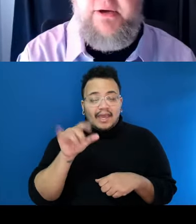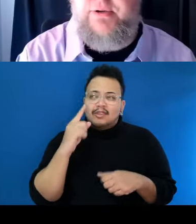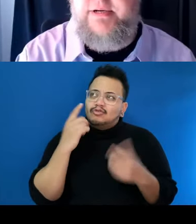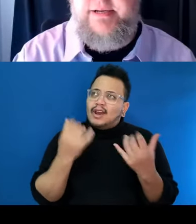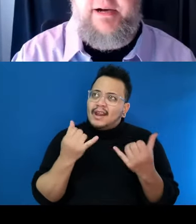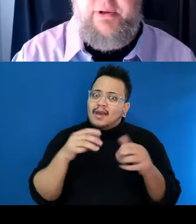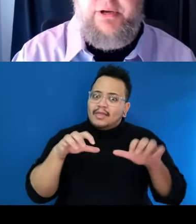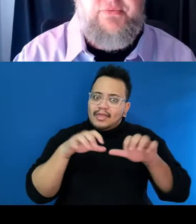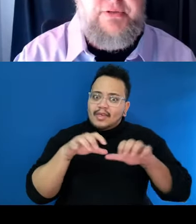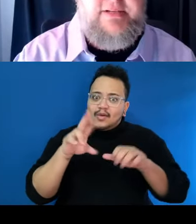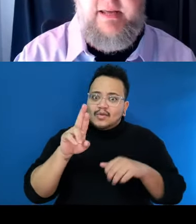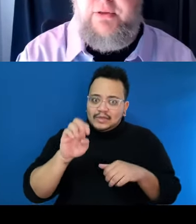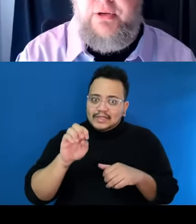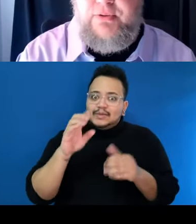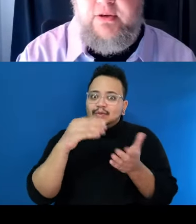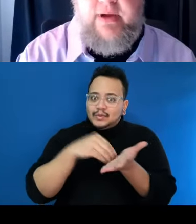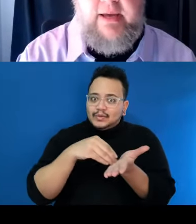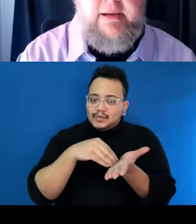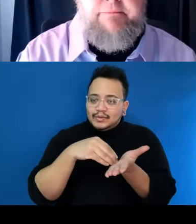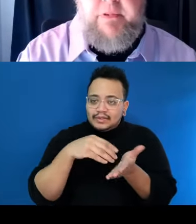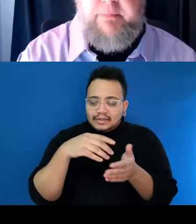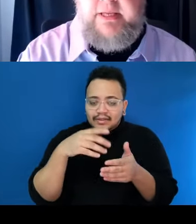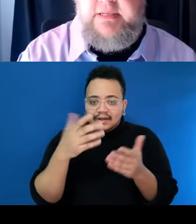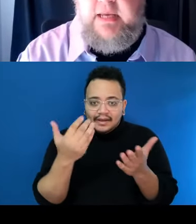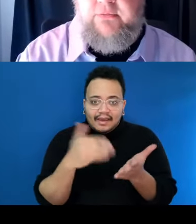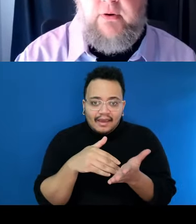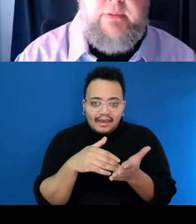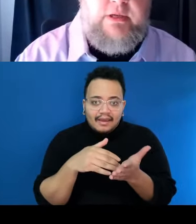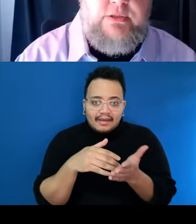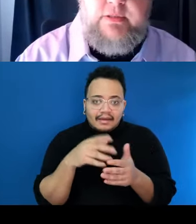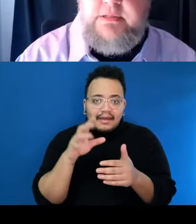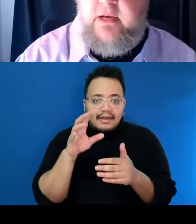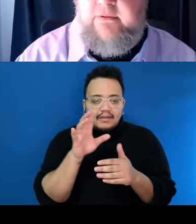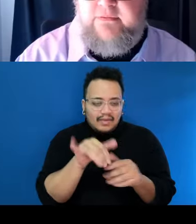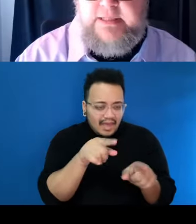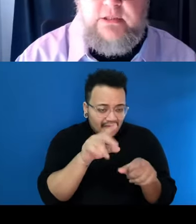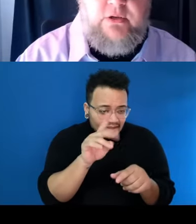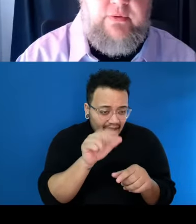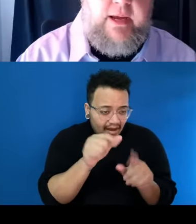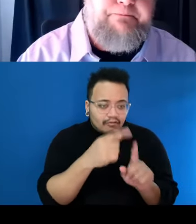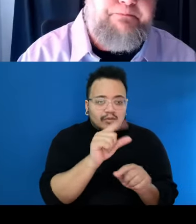So, we encourage folks to take the new survey, but that's data from the 2015 survey.